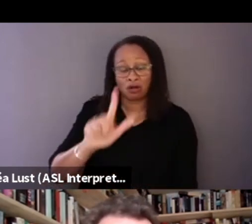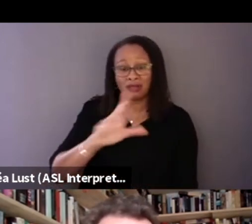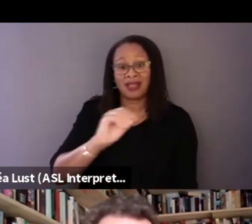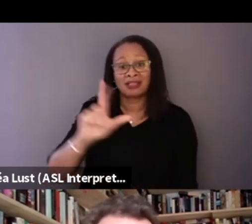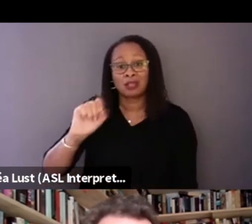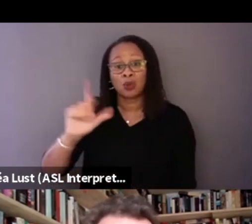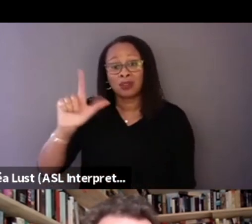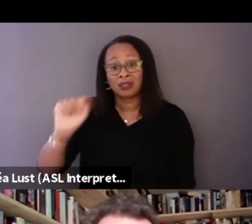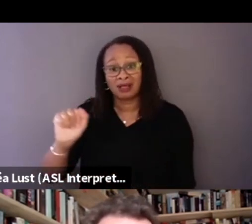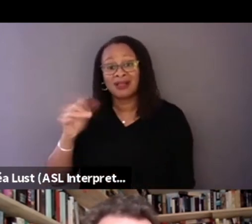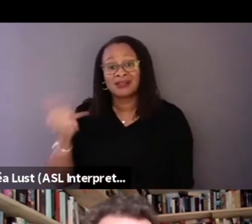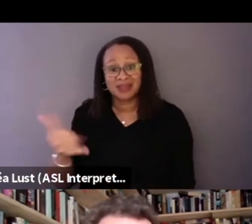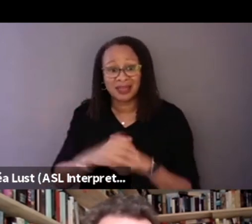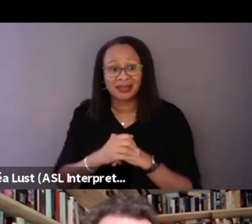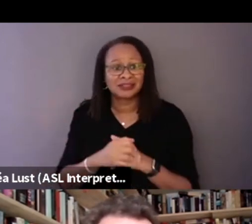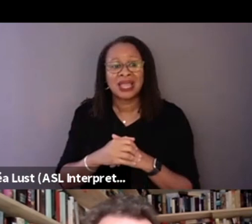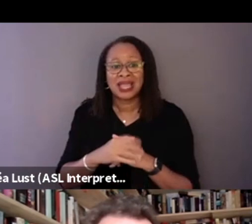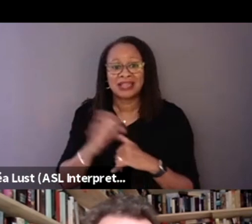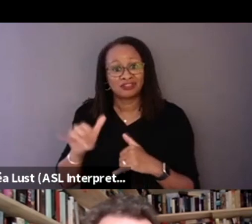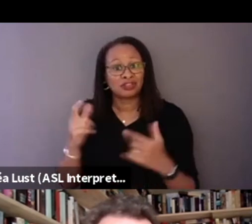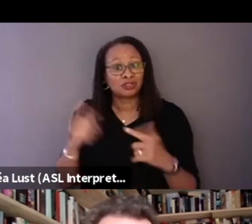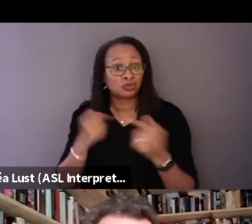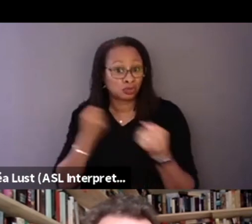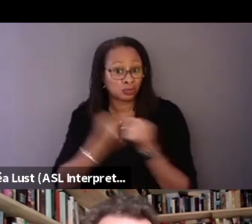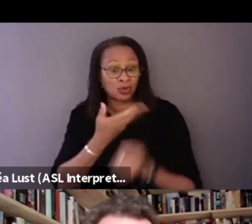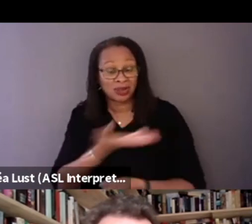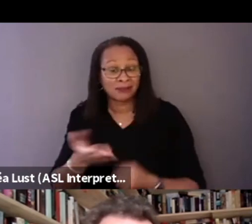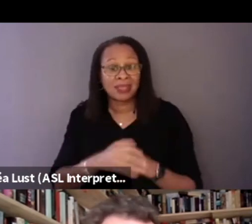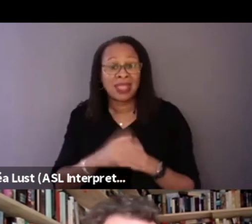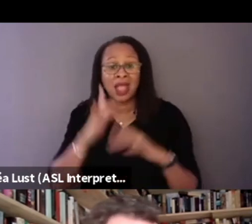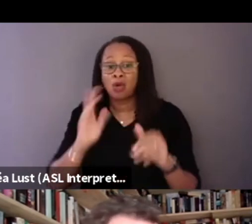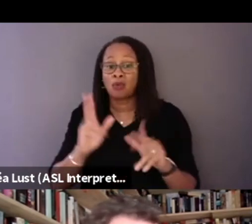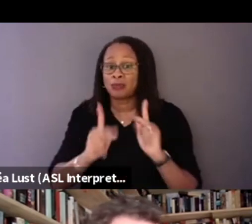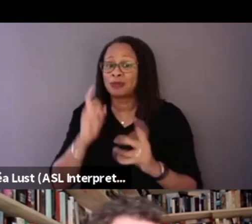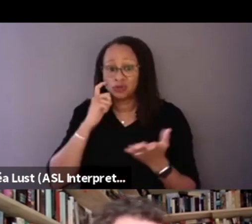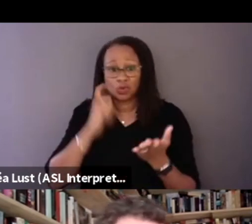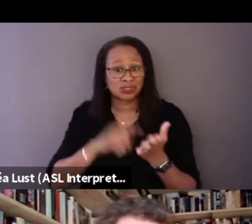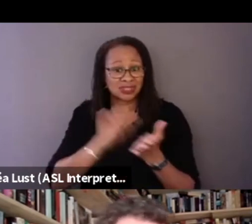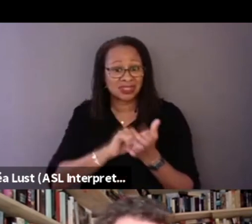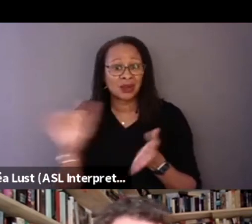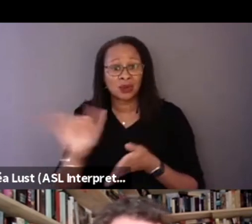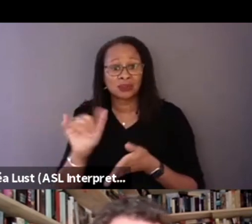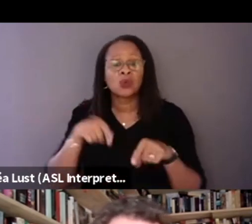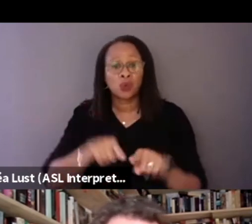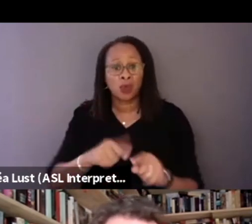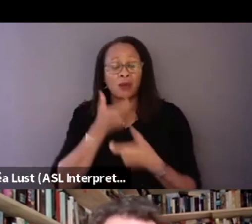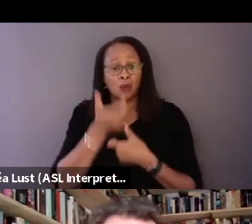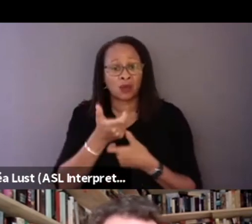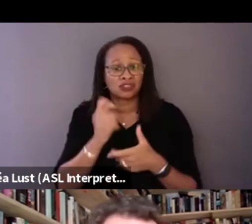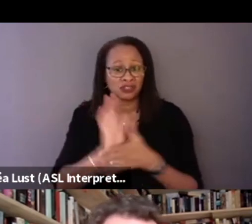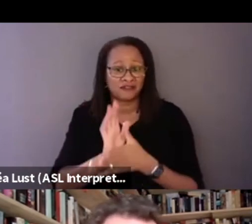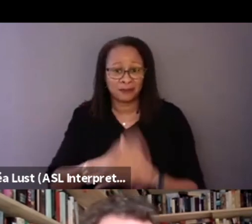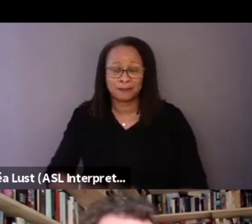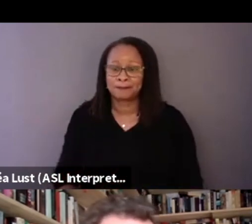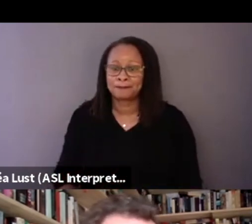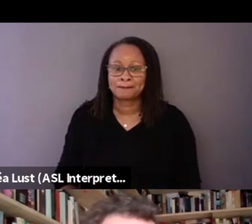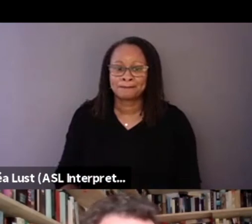and they deserve to be supported. So I hope people really take note of that too while watching the film. So I have time for just one more question.